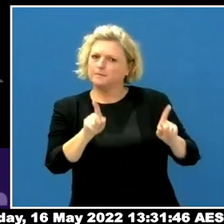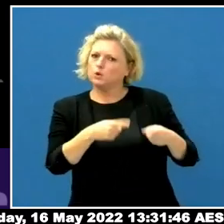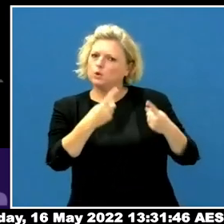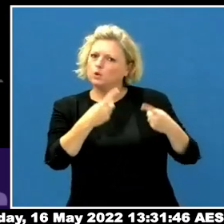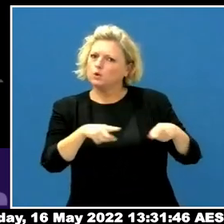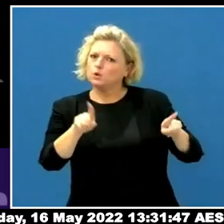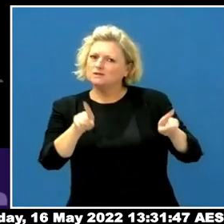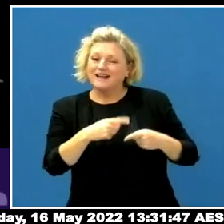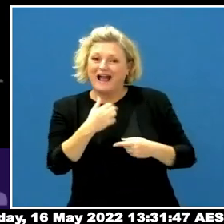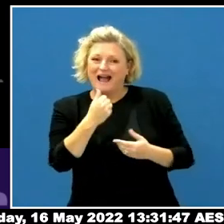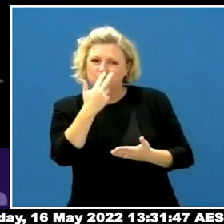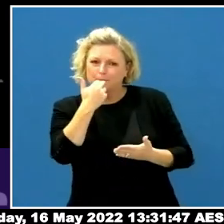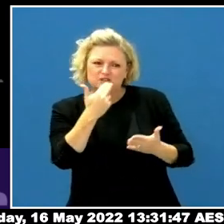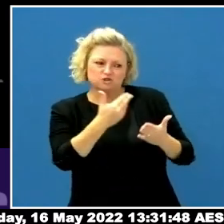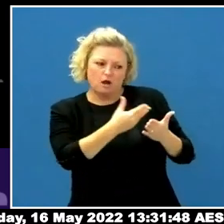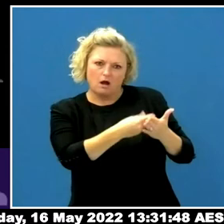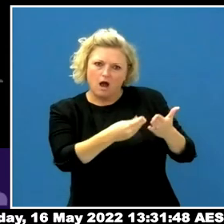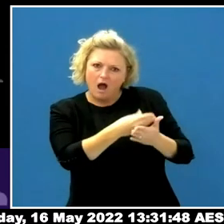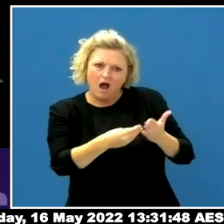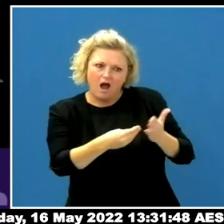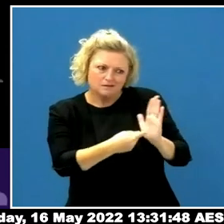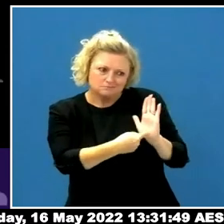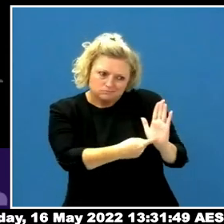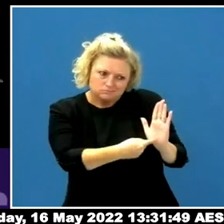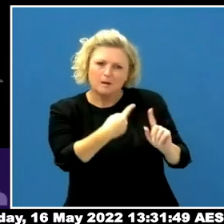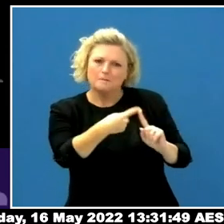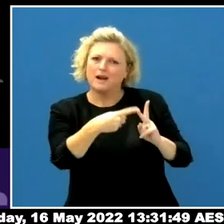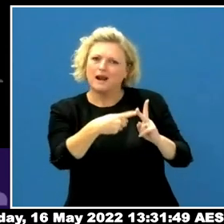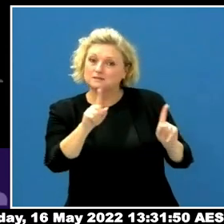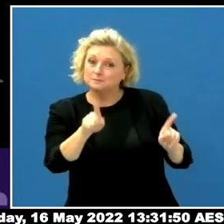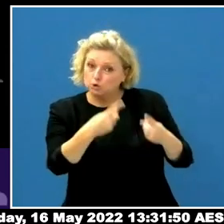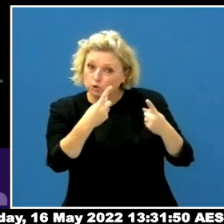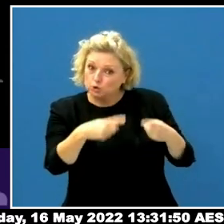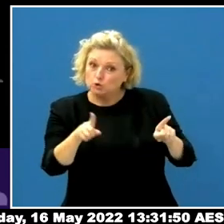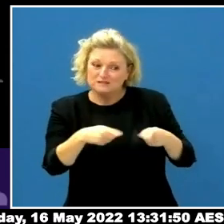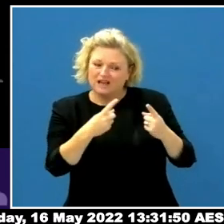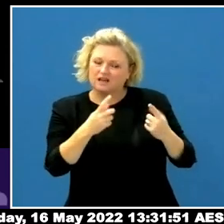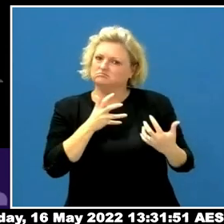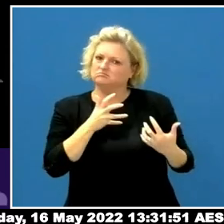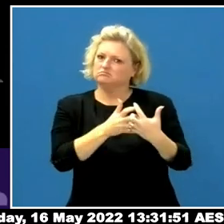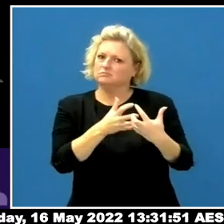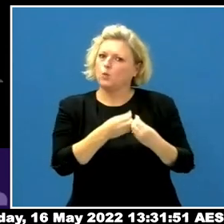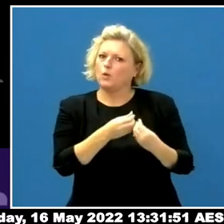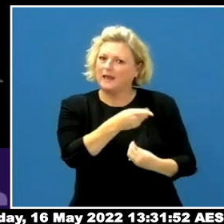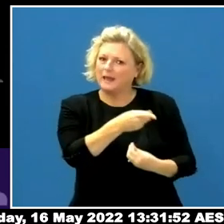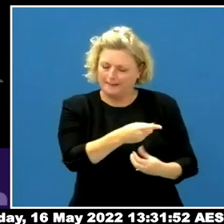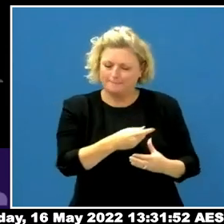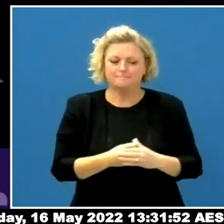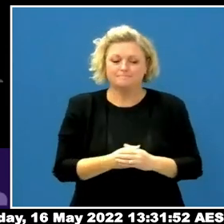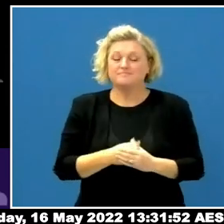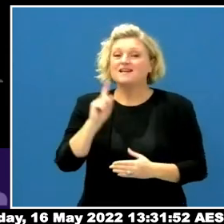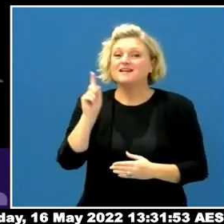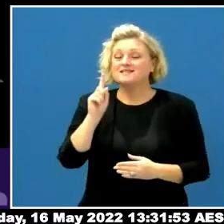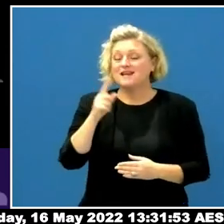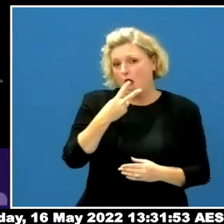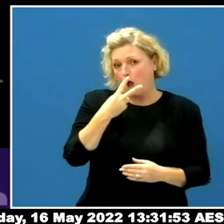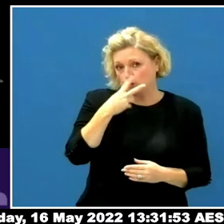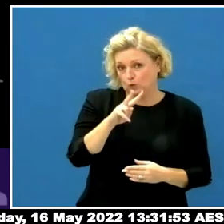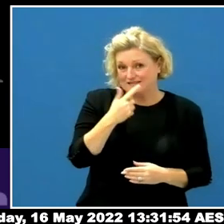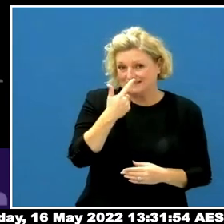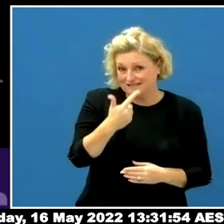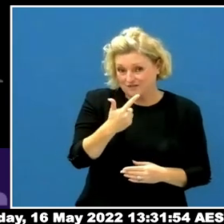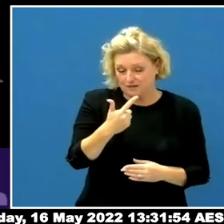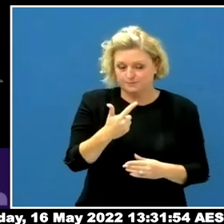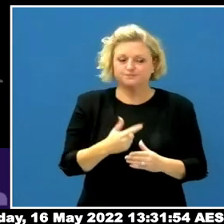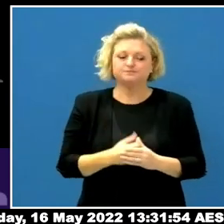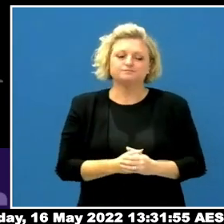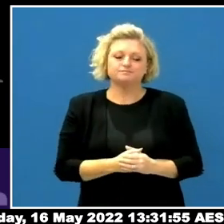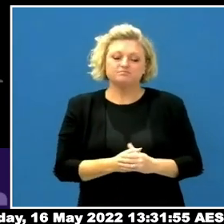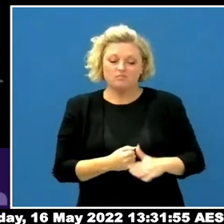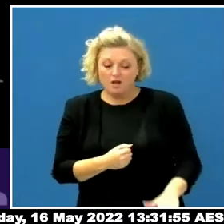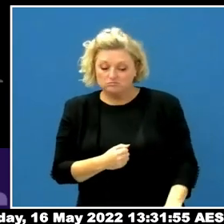So he is nearly 27 years old and went to a special ed setting school